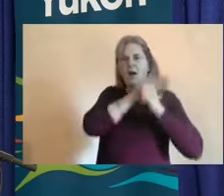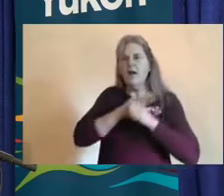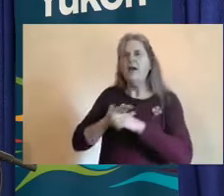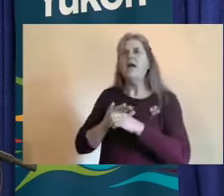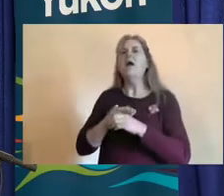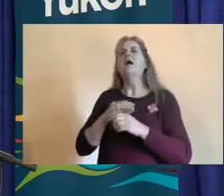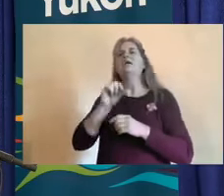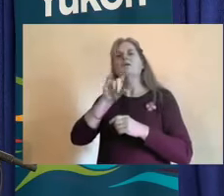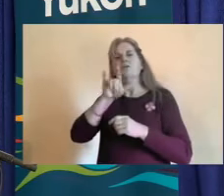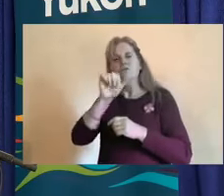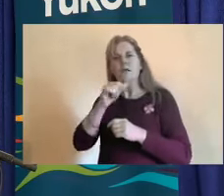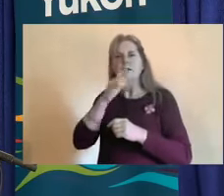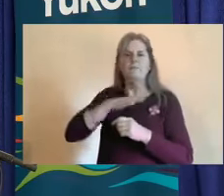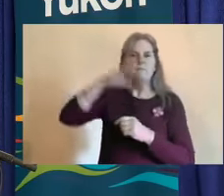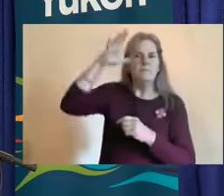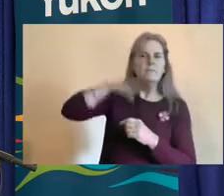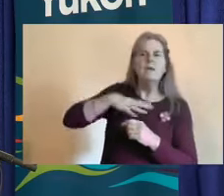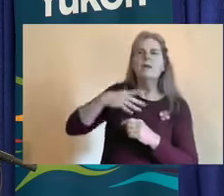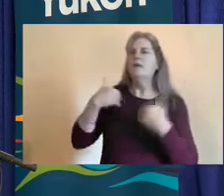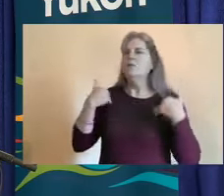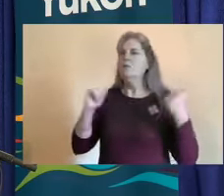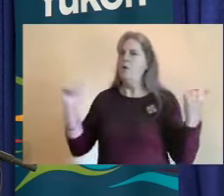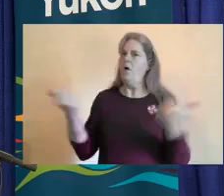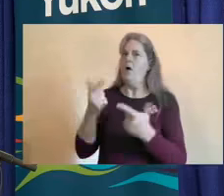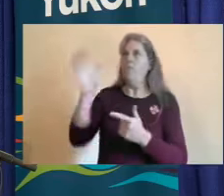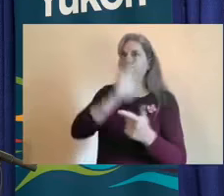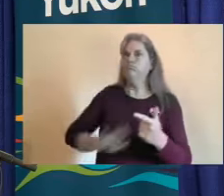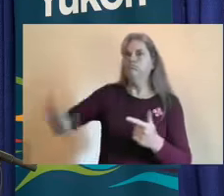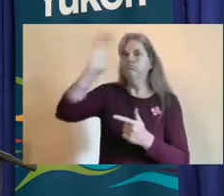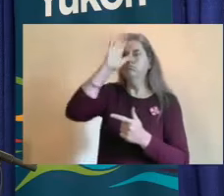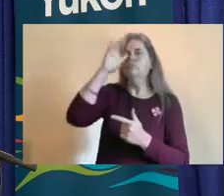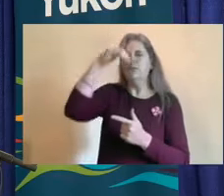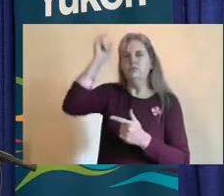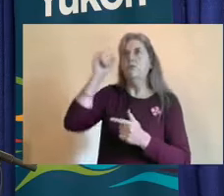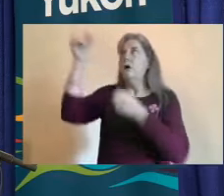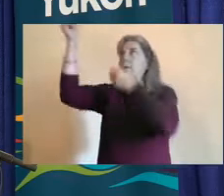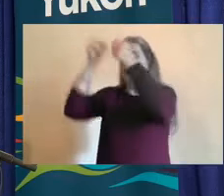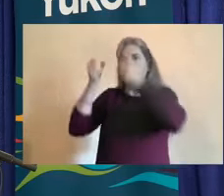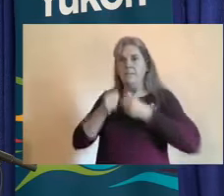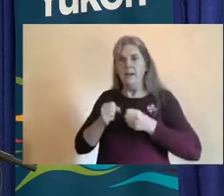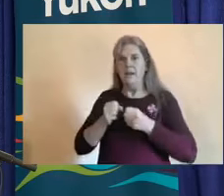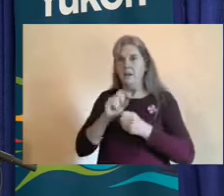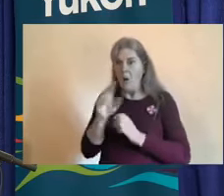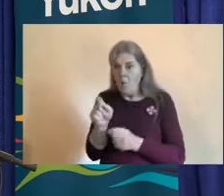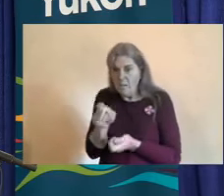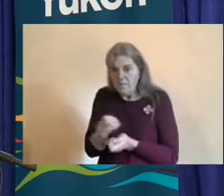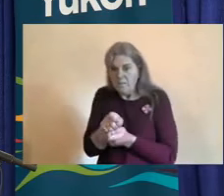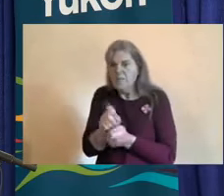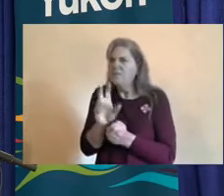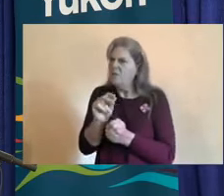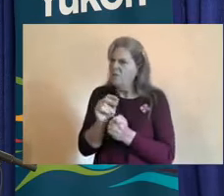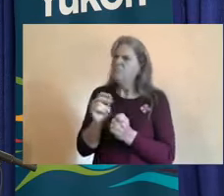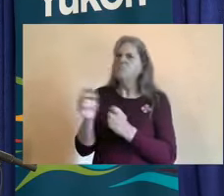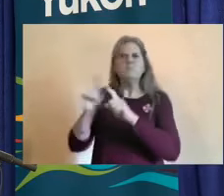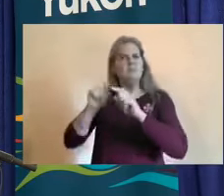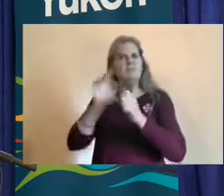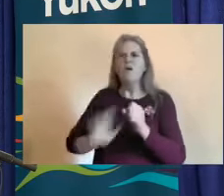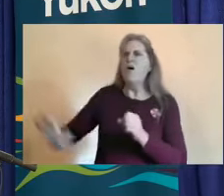diversity, and a representation of the youth across the territory. We are encouraging youth, in all parts of the territory, to